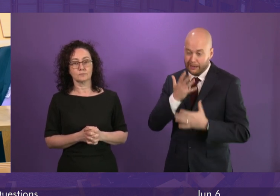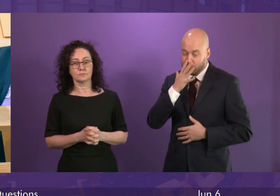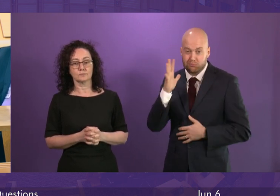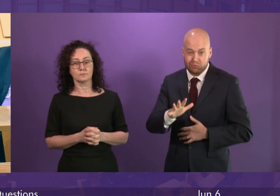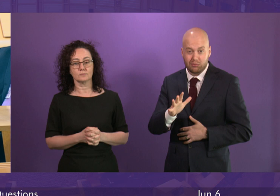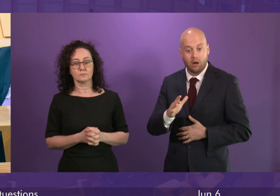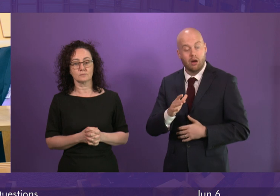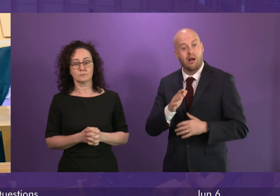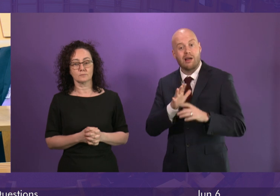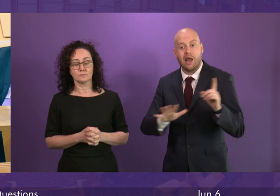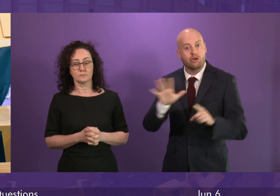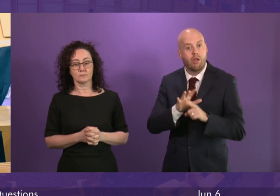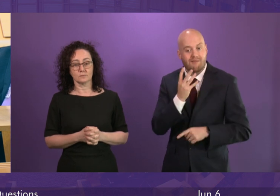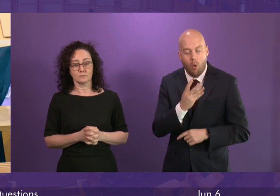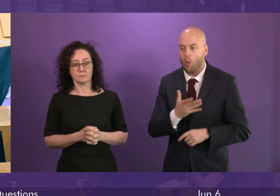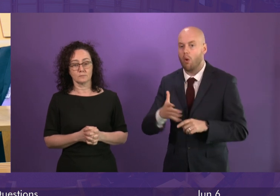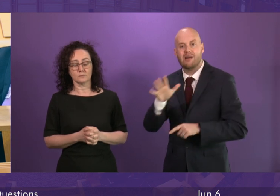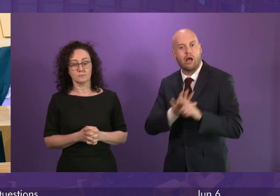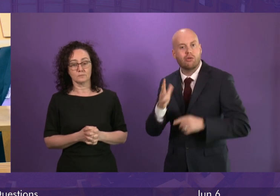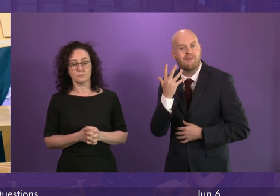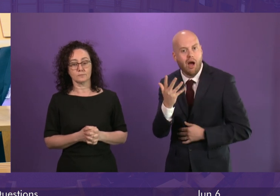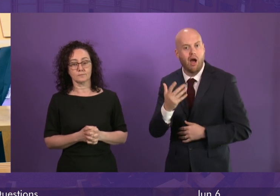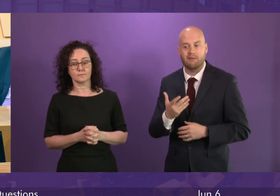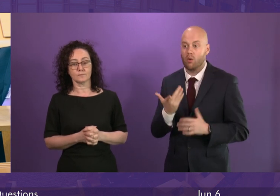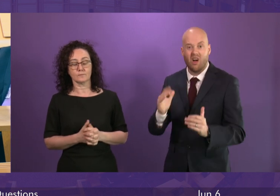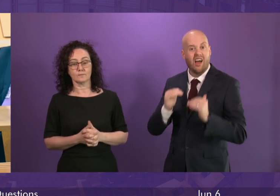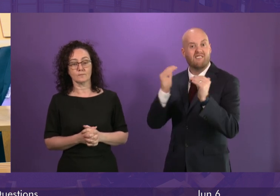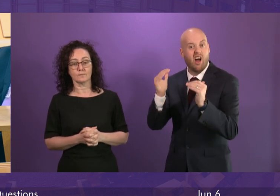national 5, highers and advanced highers in the same classroom” or Marjorie Kerr, the